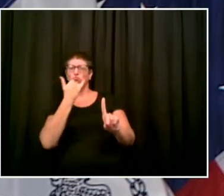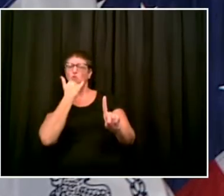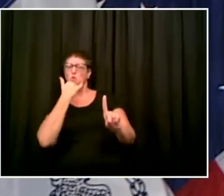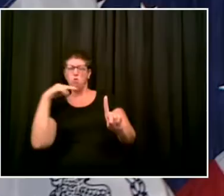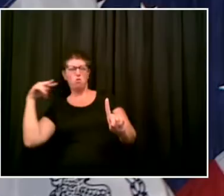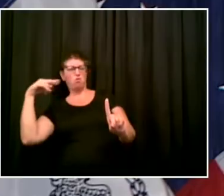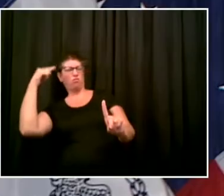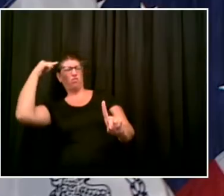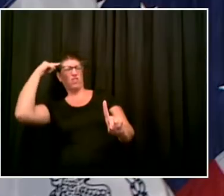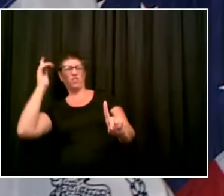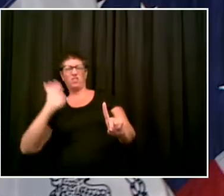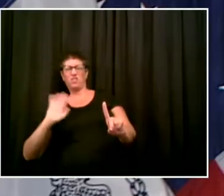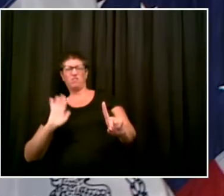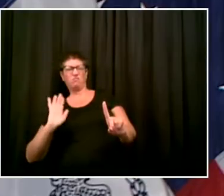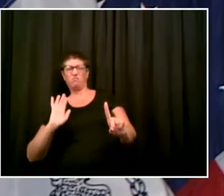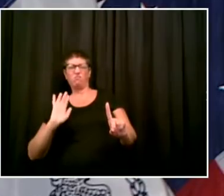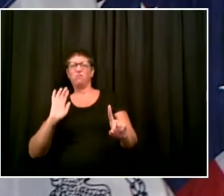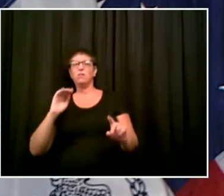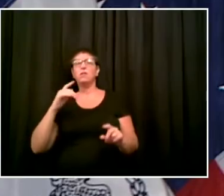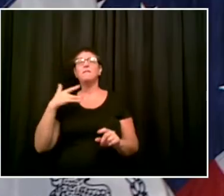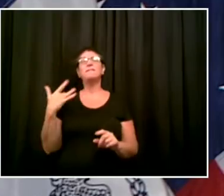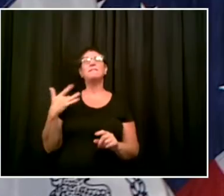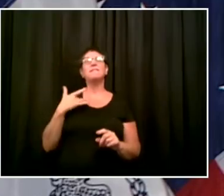PERCEPTION IS THAT WHICH YOU MAINY THK ITIS.